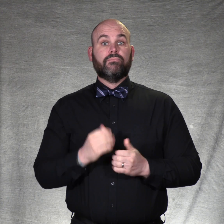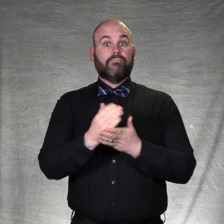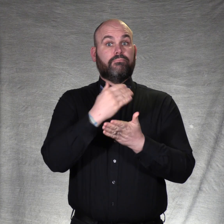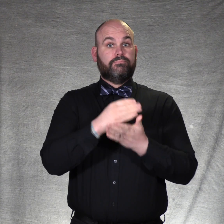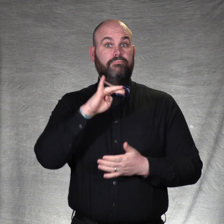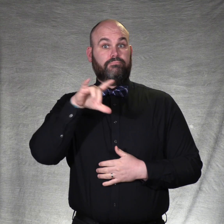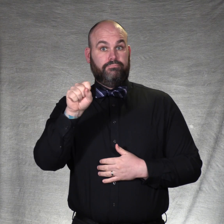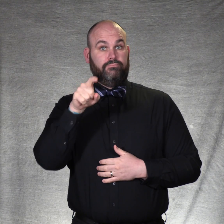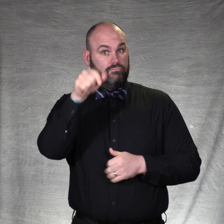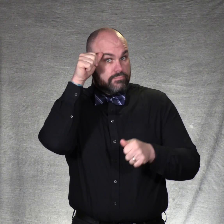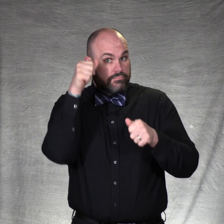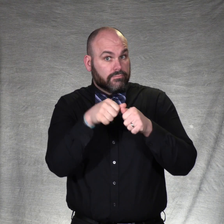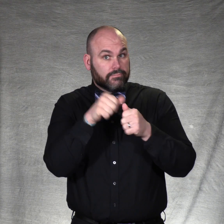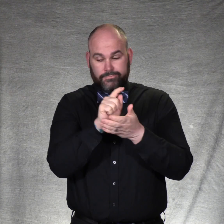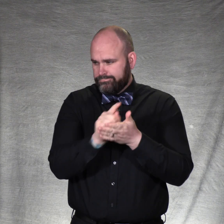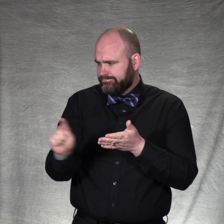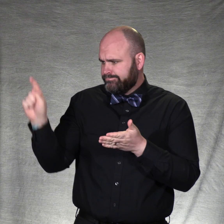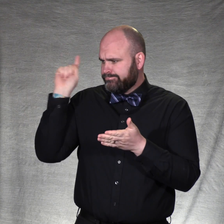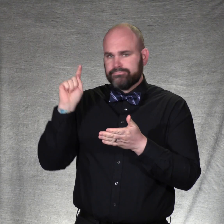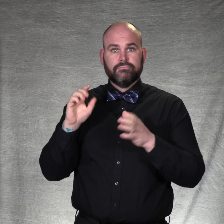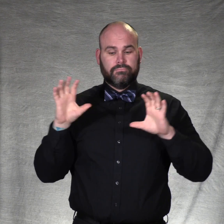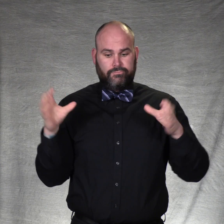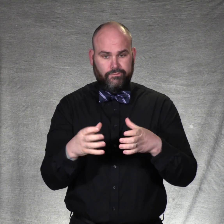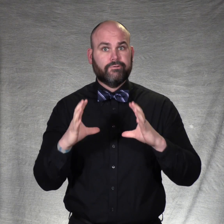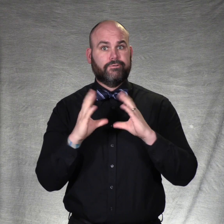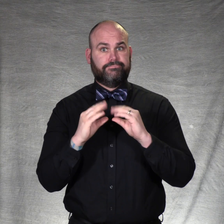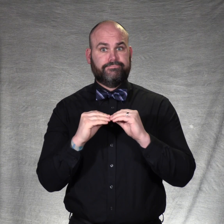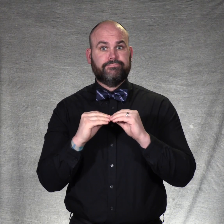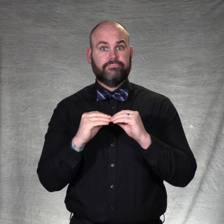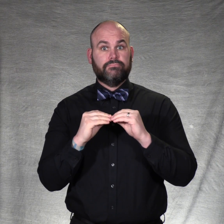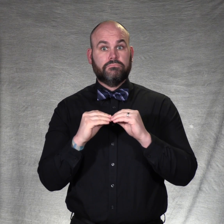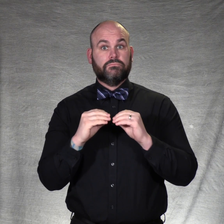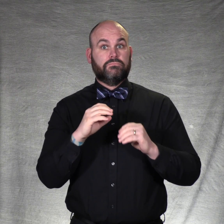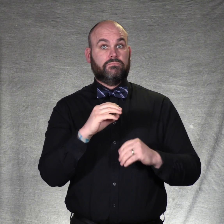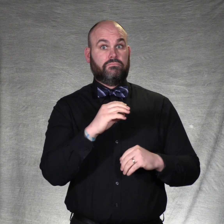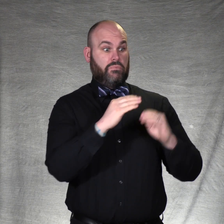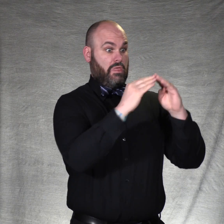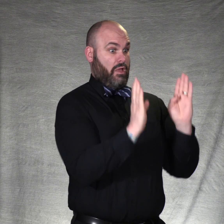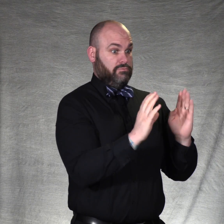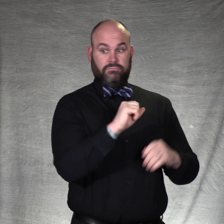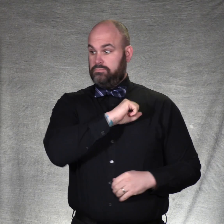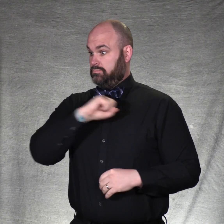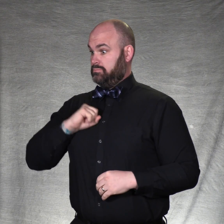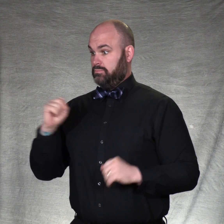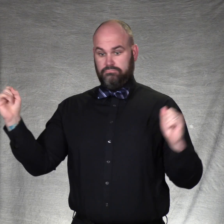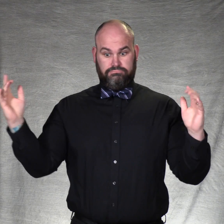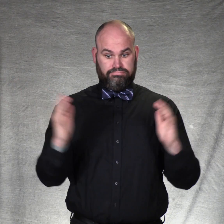As you remember from last week, the Conference Committees, which is made up of members of the House and Senate,